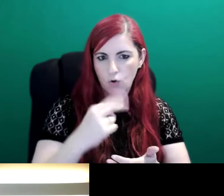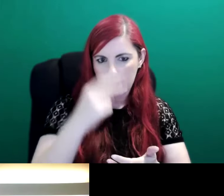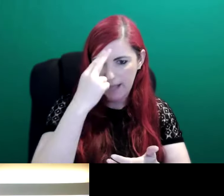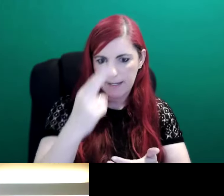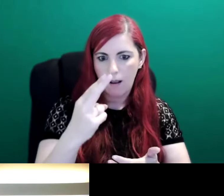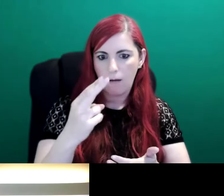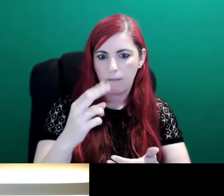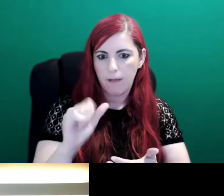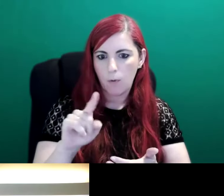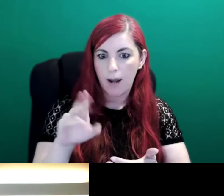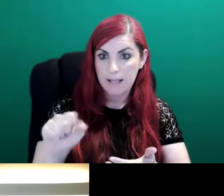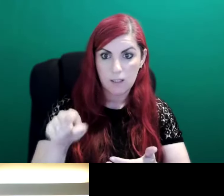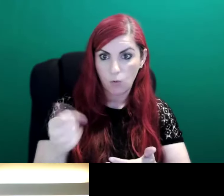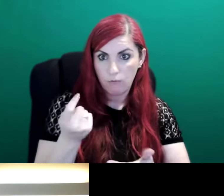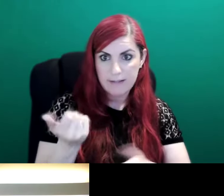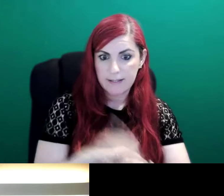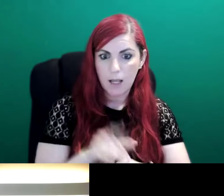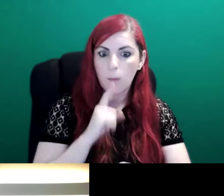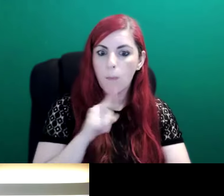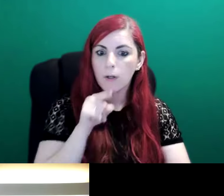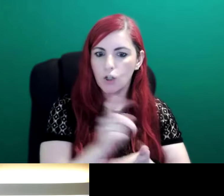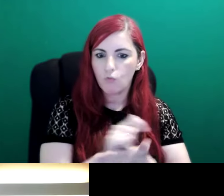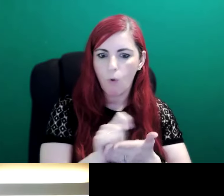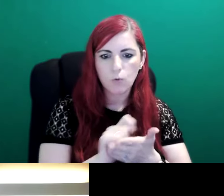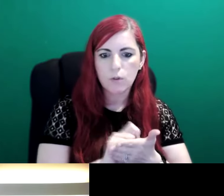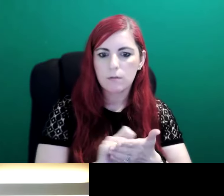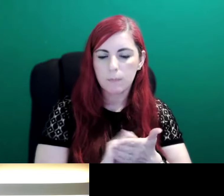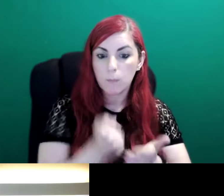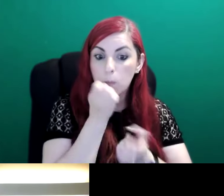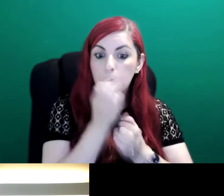dead actually, but he wrote beautifully about about Albert Gleizes.